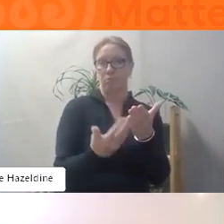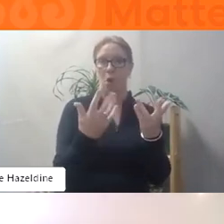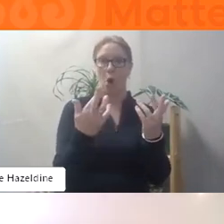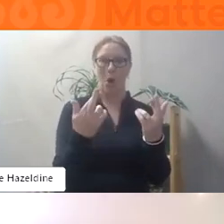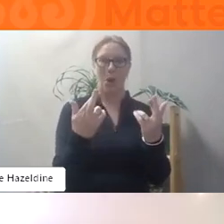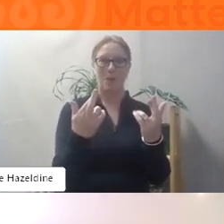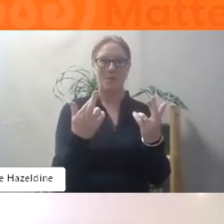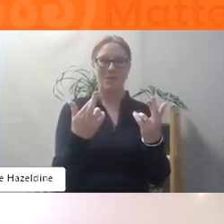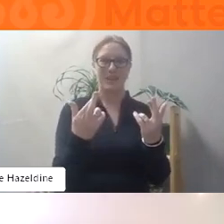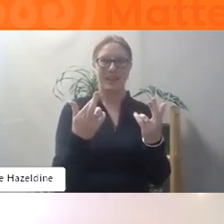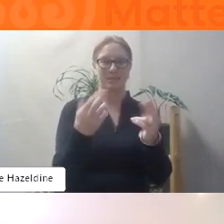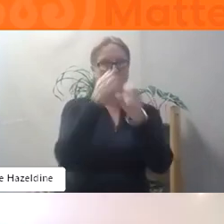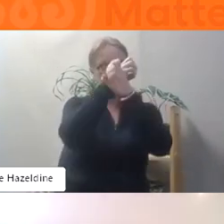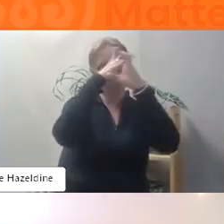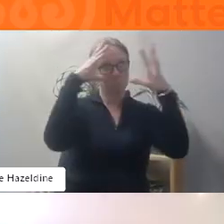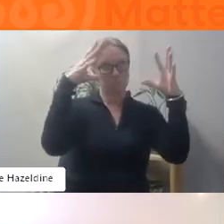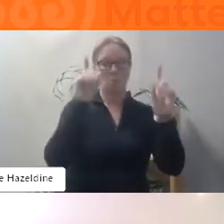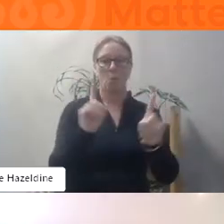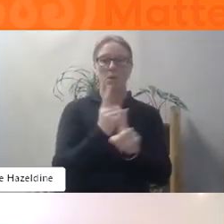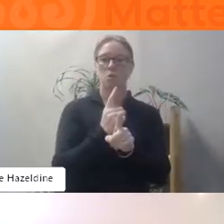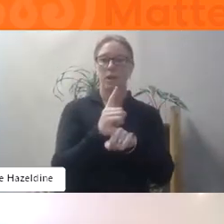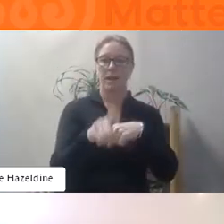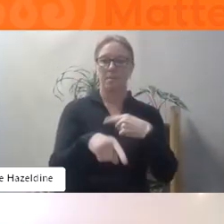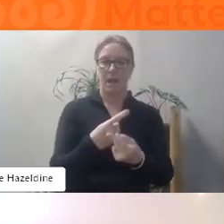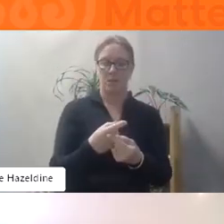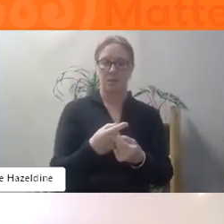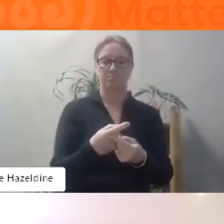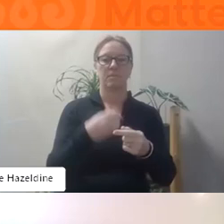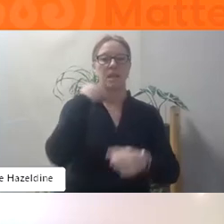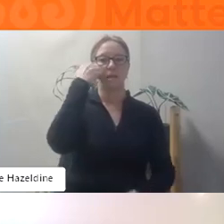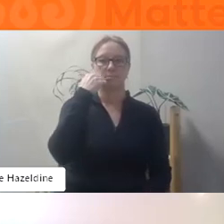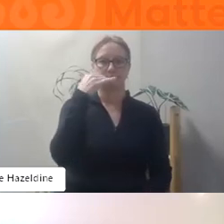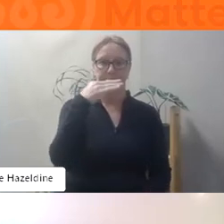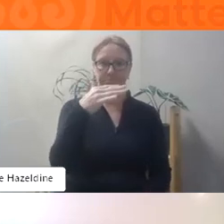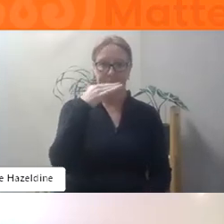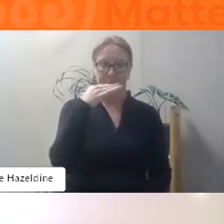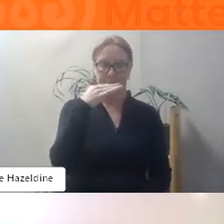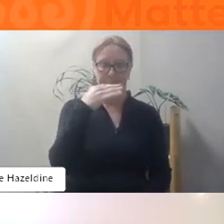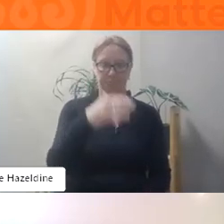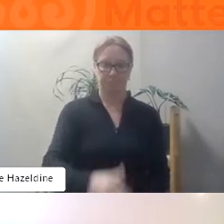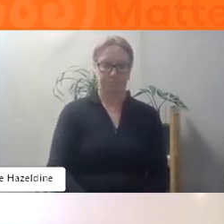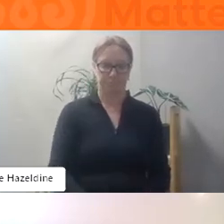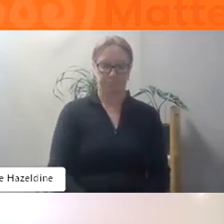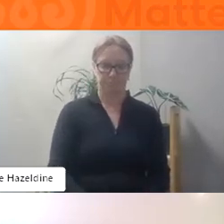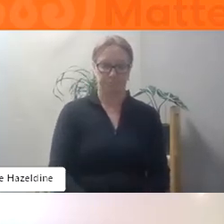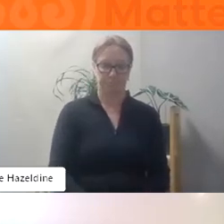going to be talking about. Ko tōku reo tōku ahoohu, ko tōku reo tōku